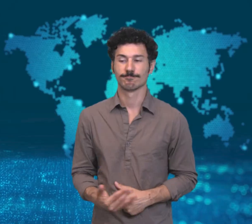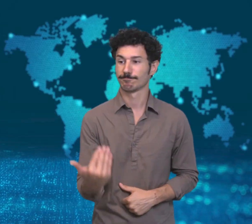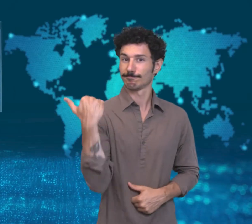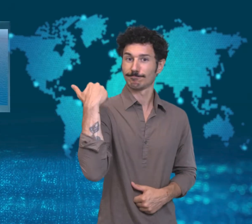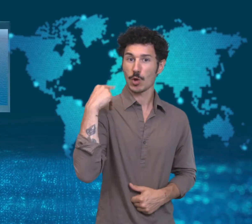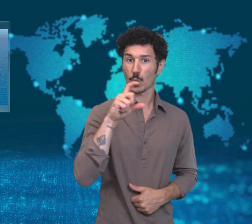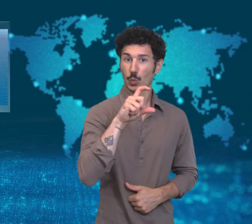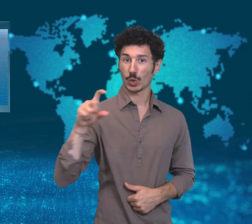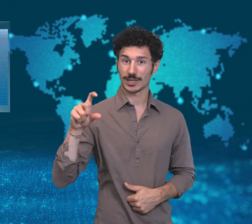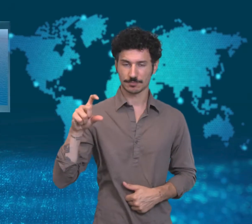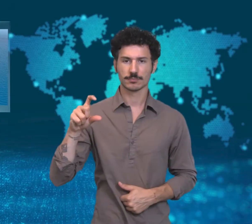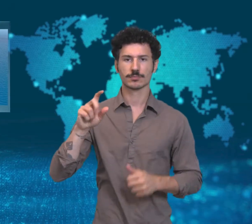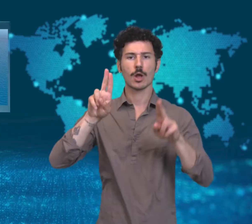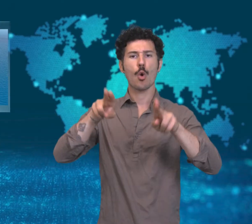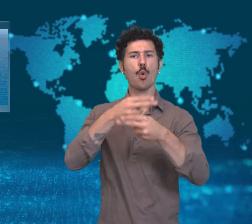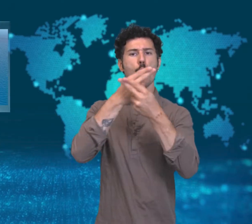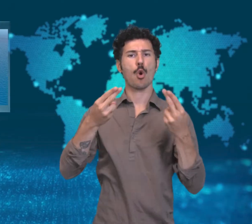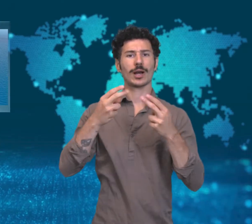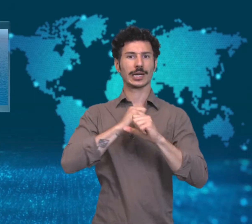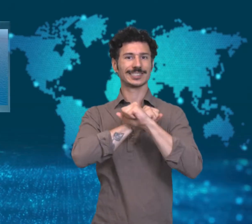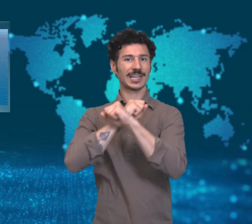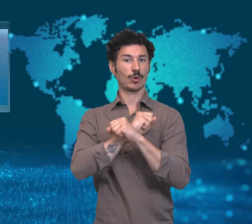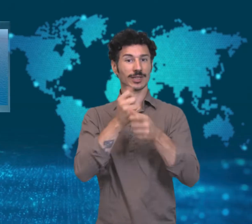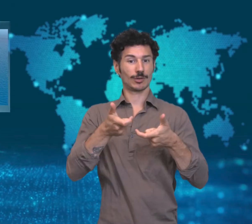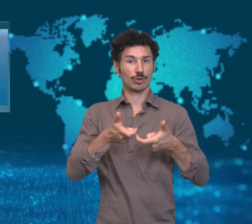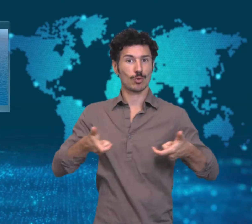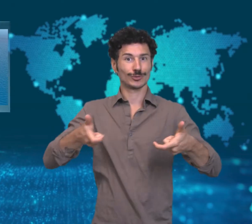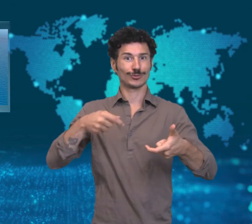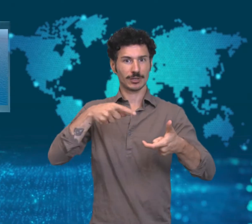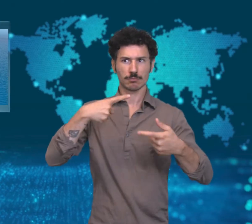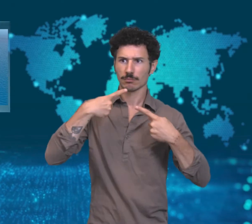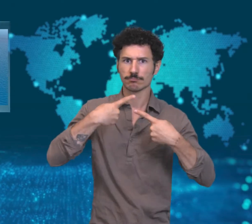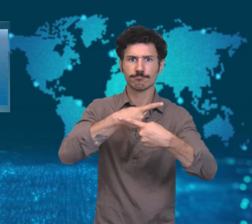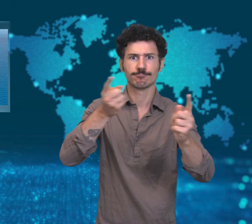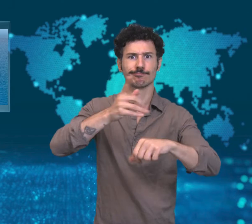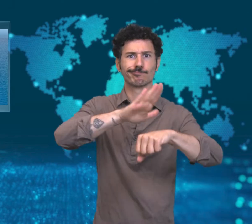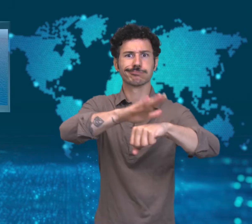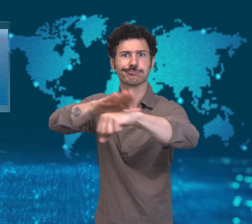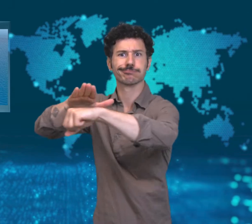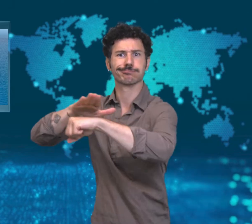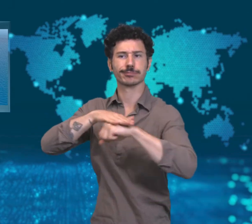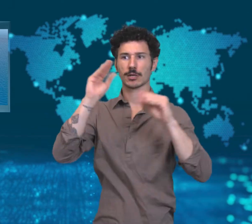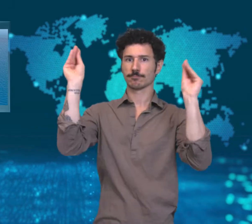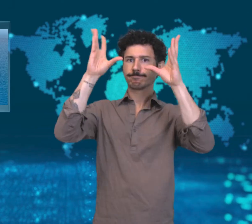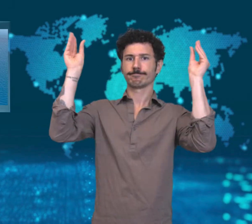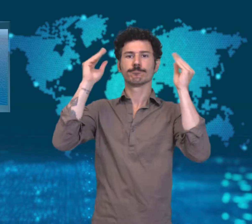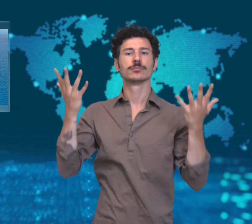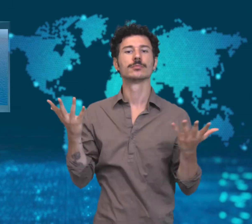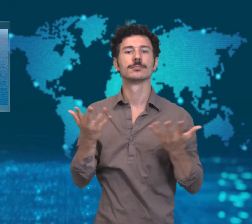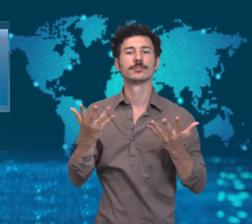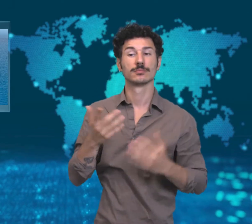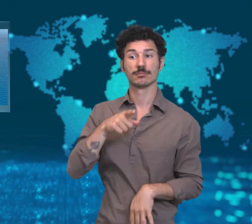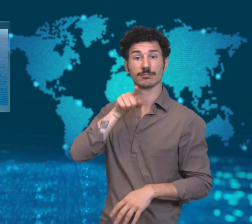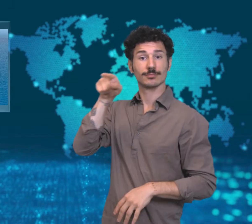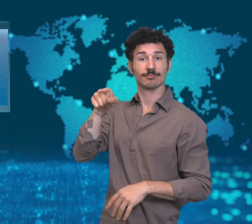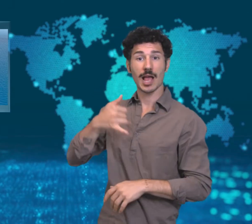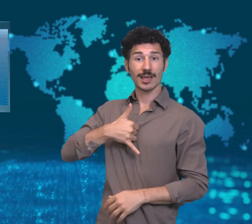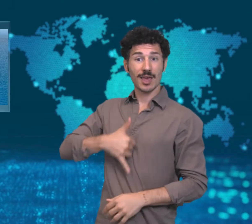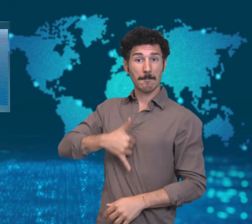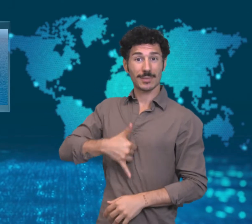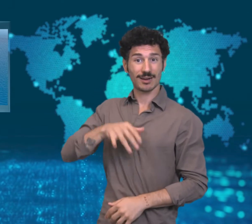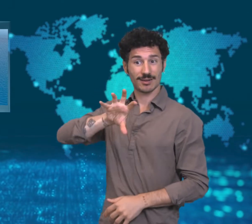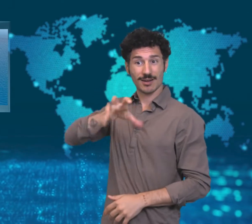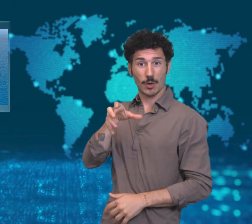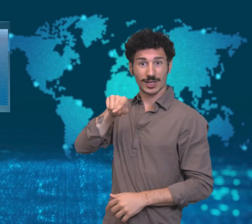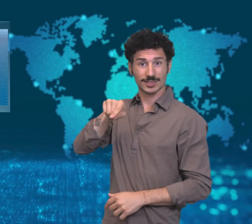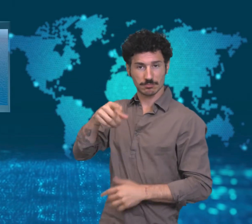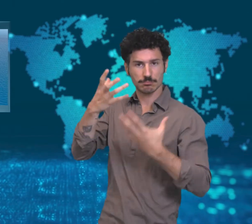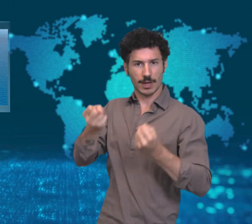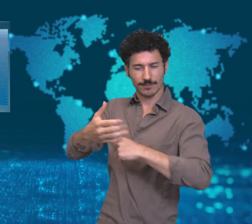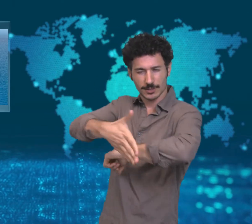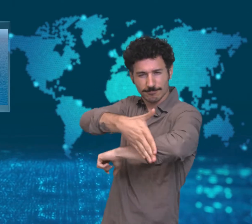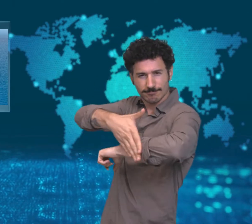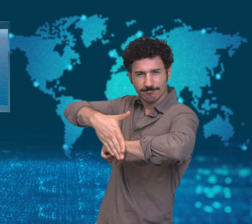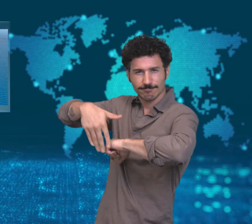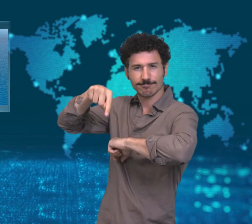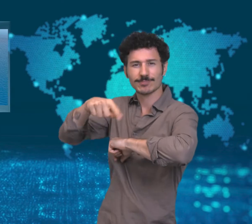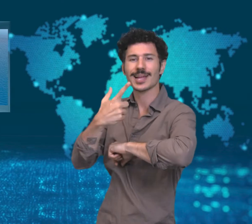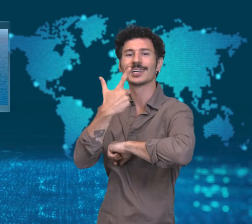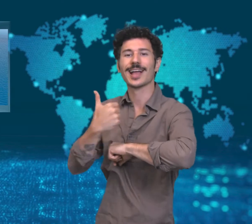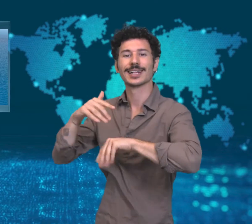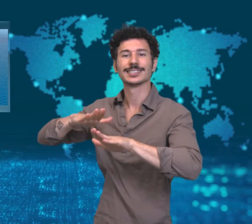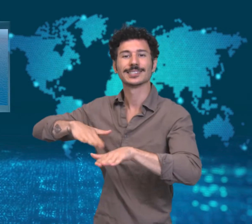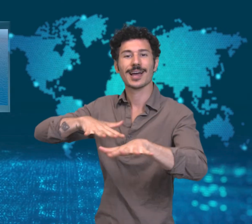[Alessio]: Last week, the UN Security Council voiced alarm about a rusting oil